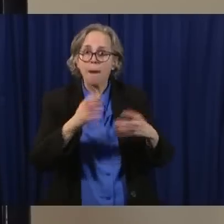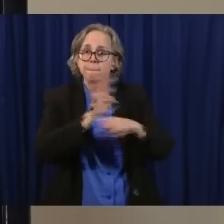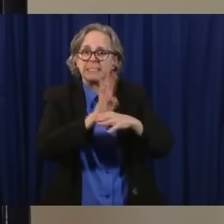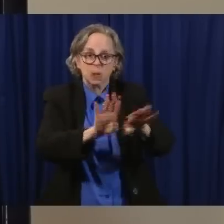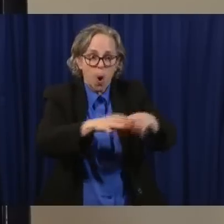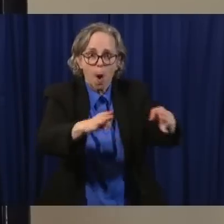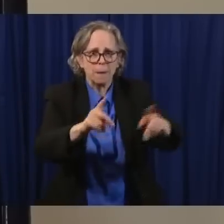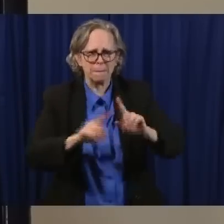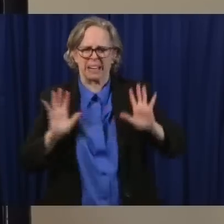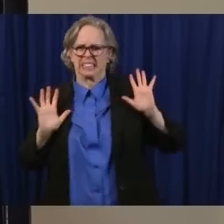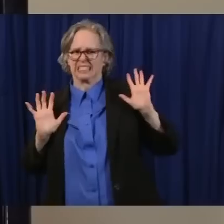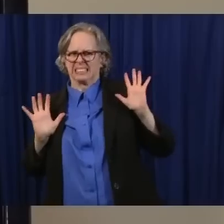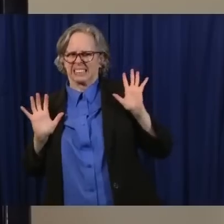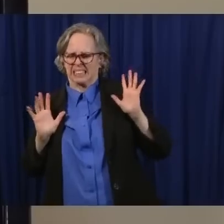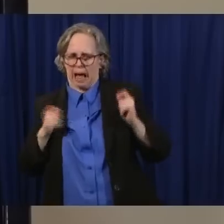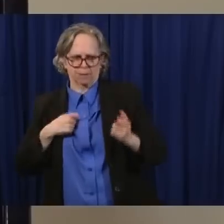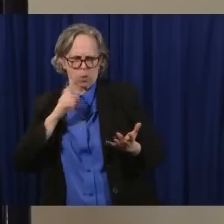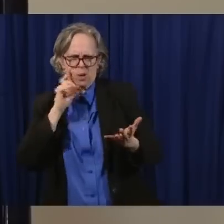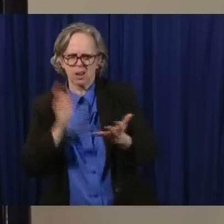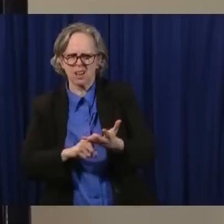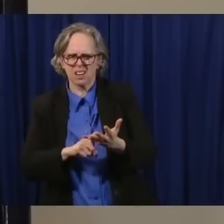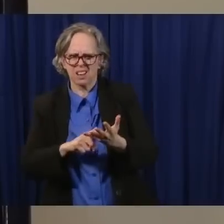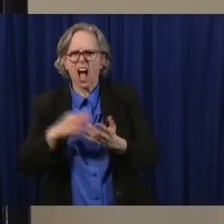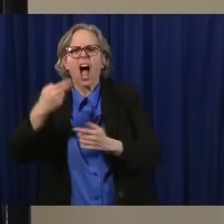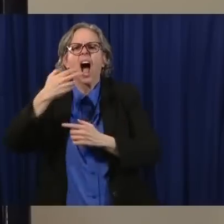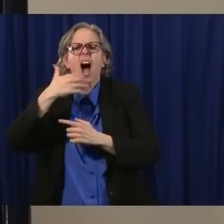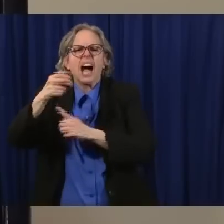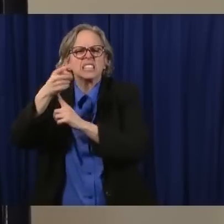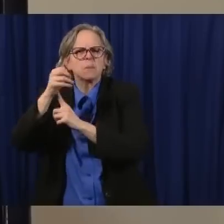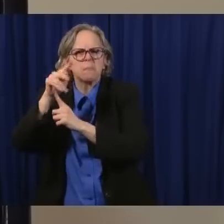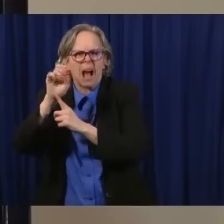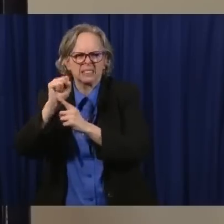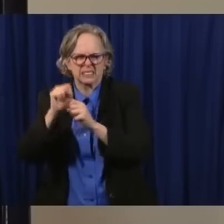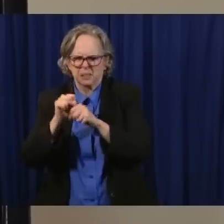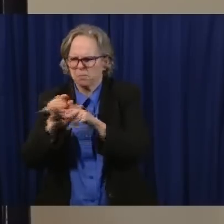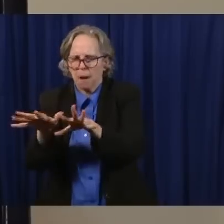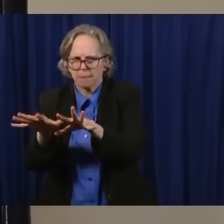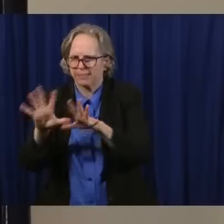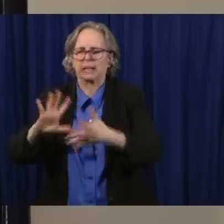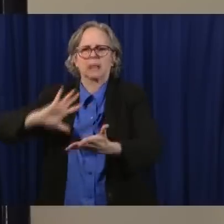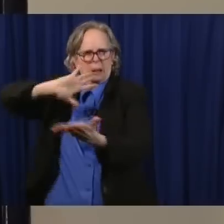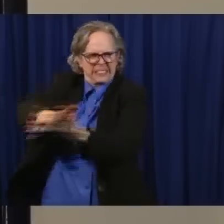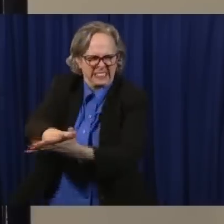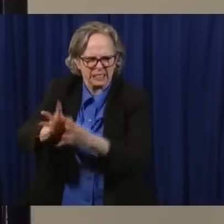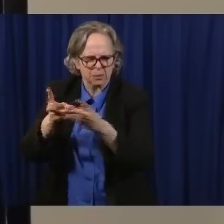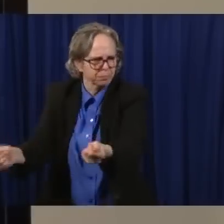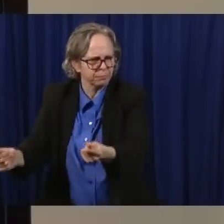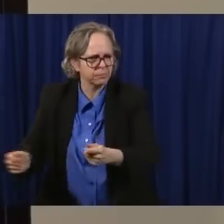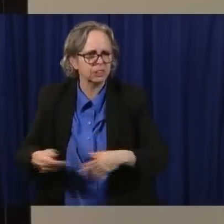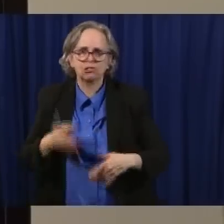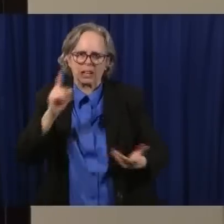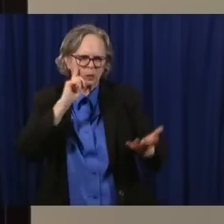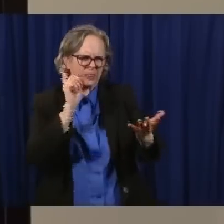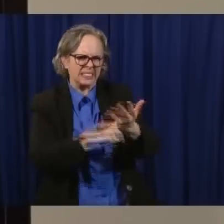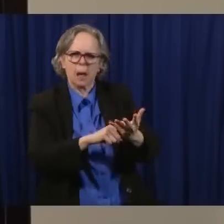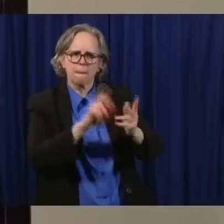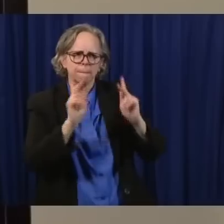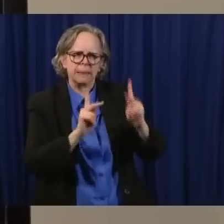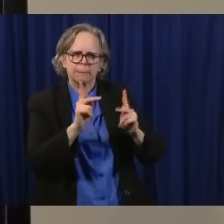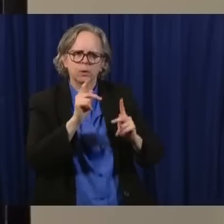ENDLESSLY WORKING 24 SEVEN TO TRY TO FIND THE ABILITY TO SCALE UP OUR TESTING. WE ALL KNOW BY NOW HOW ABSOLUTELY IMPORTANT TESTING IS AS WE TRIED TO MOVE FORWARD. OUR ABILITY TO PUT OUT THOSE